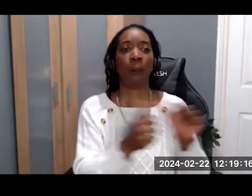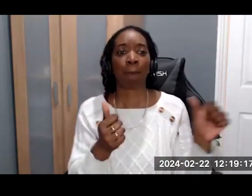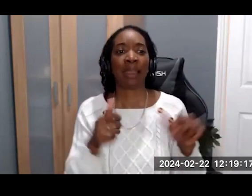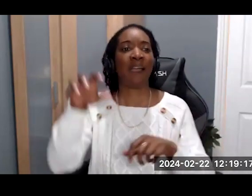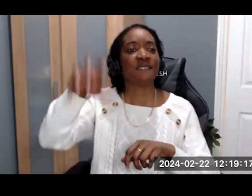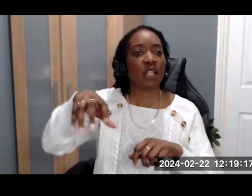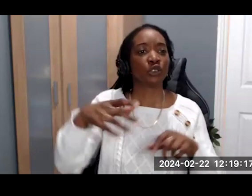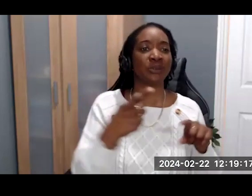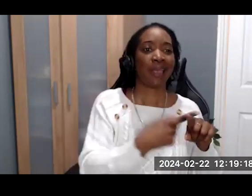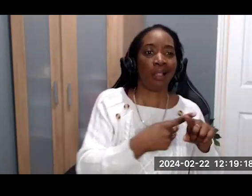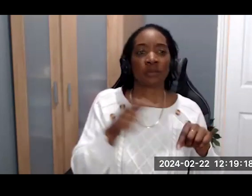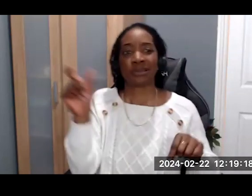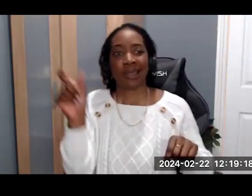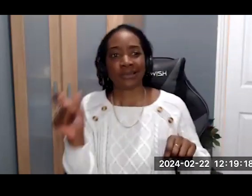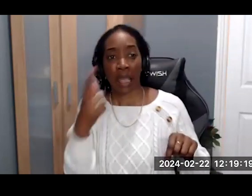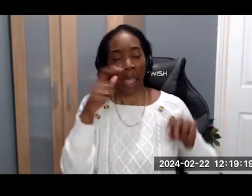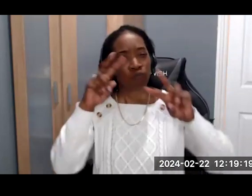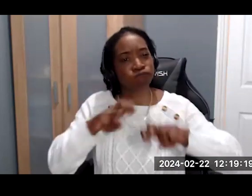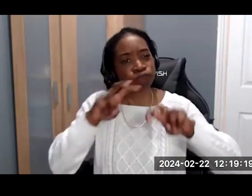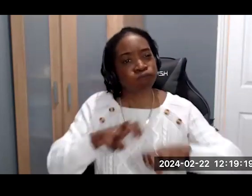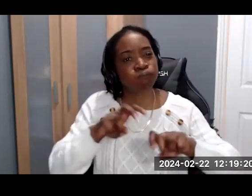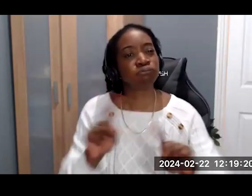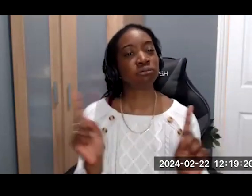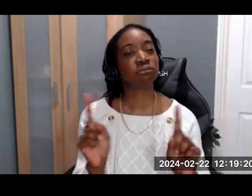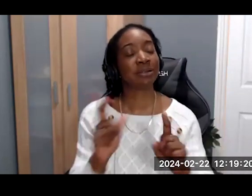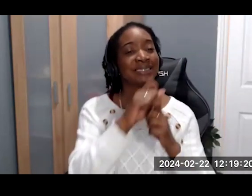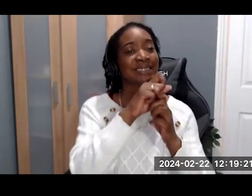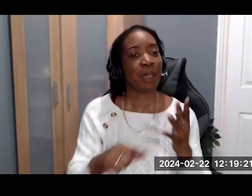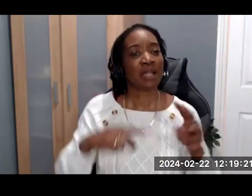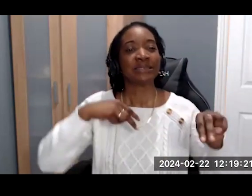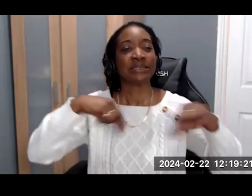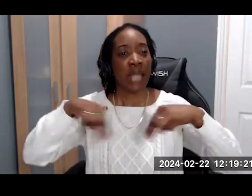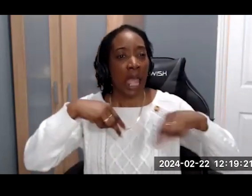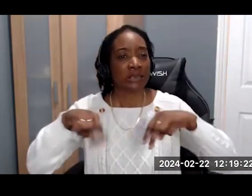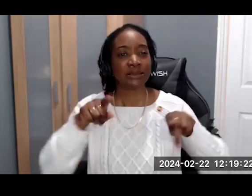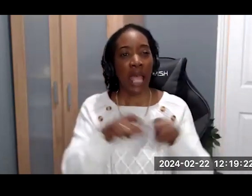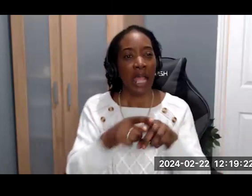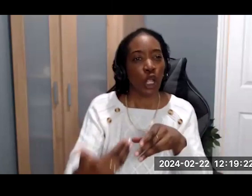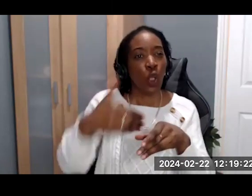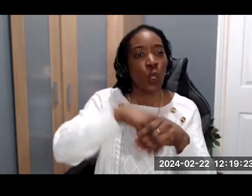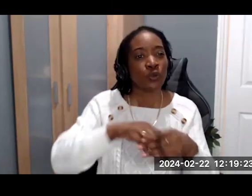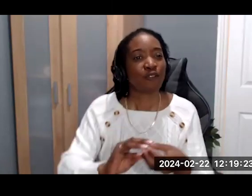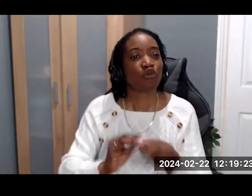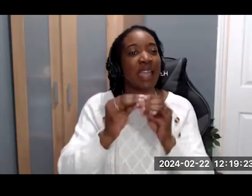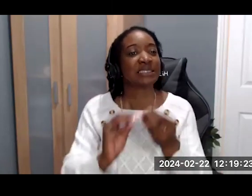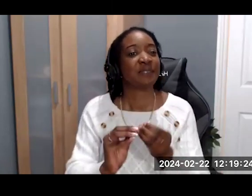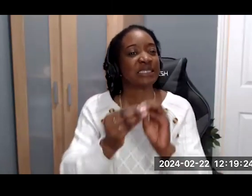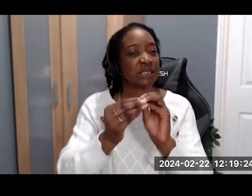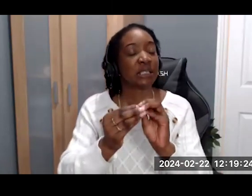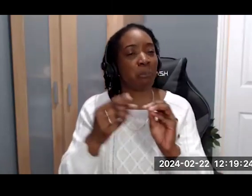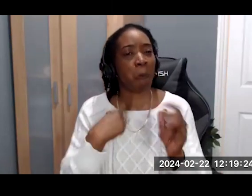England and Italy to explore disability dance and inclusive creativity we are looking for residency